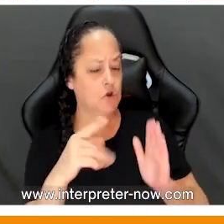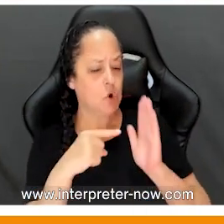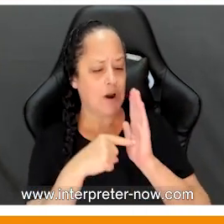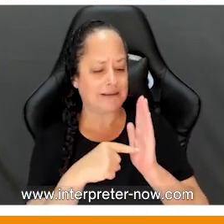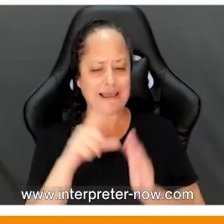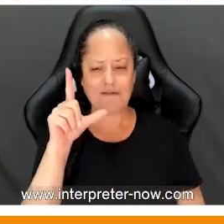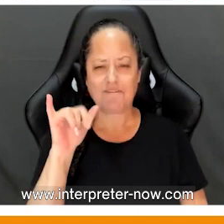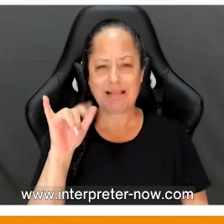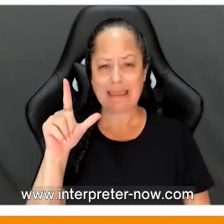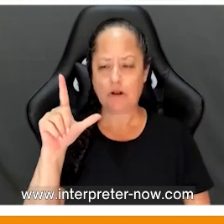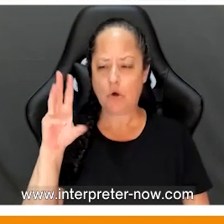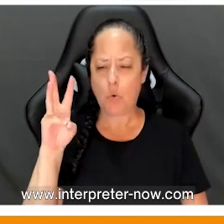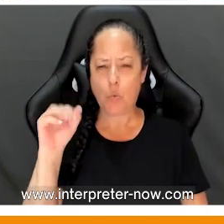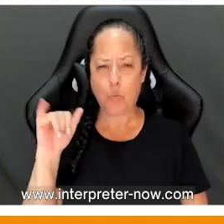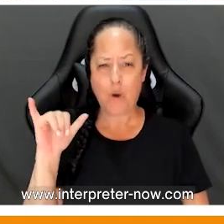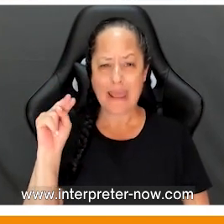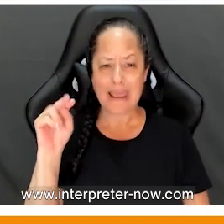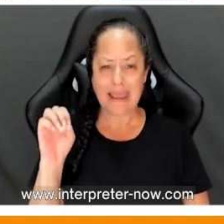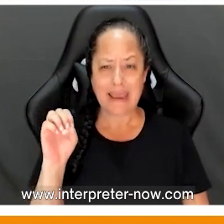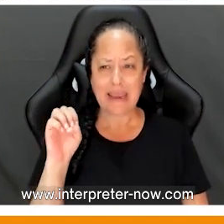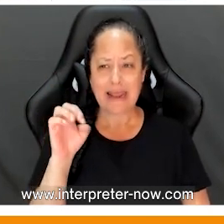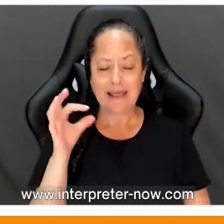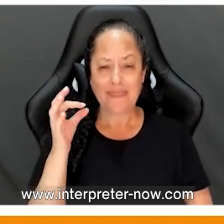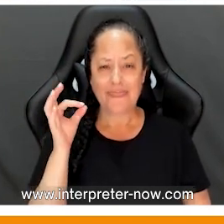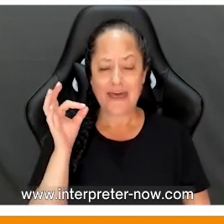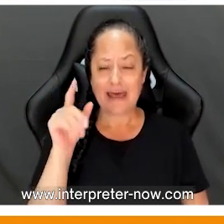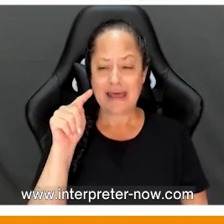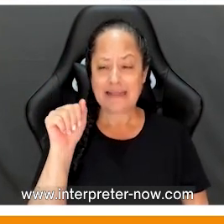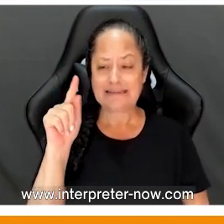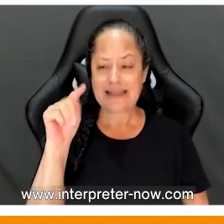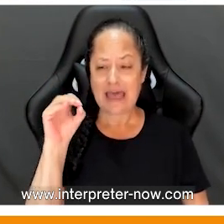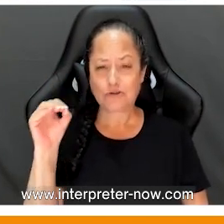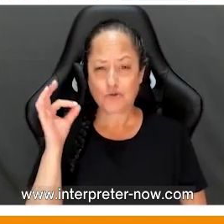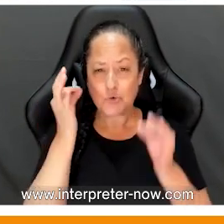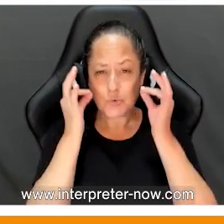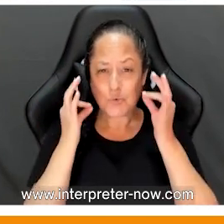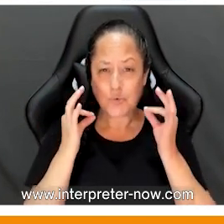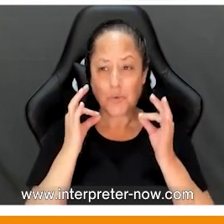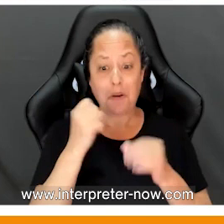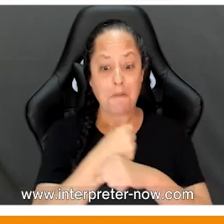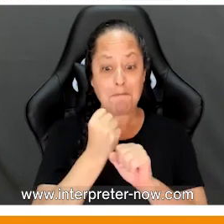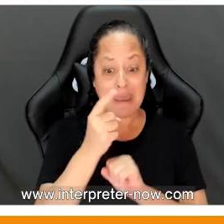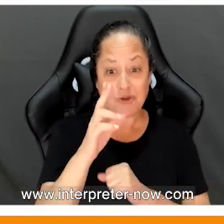Even your example was Lil Wayne too, the tattoos.